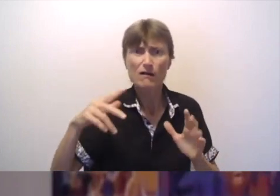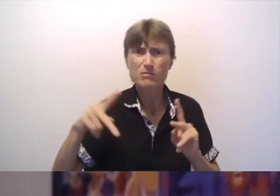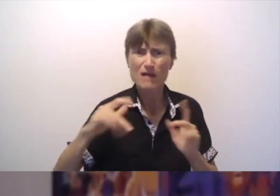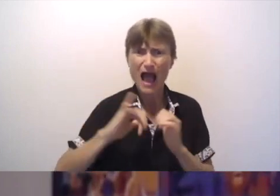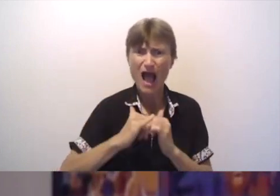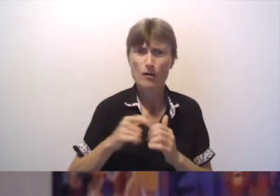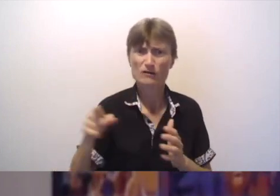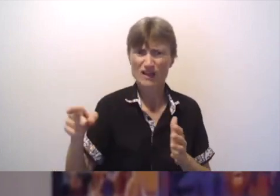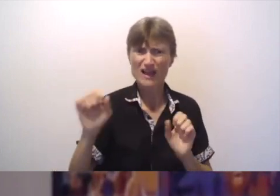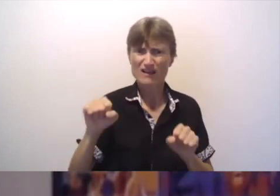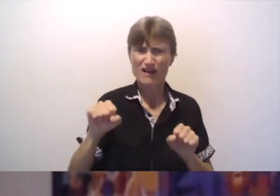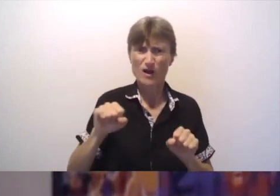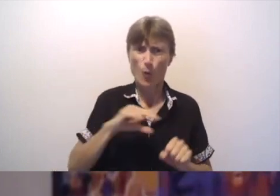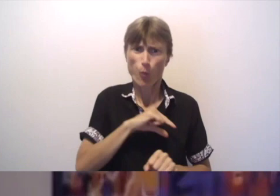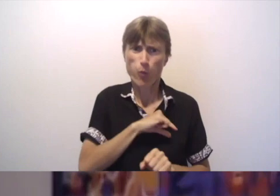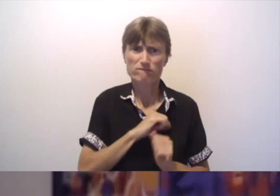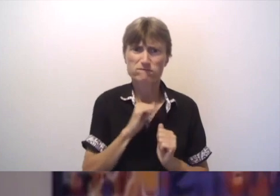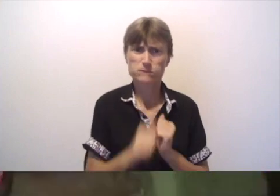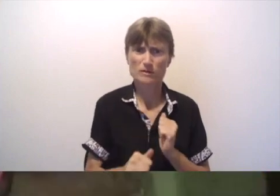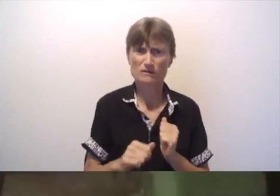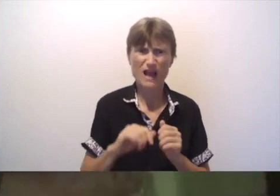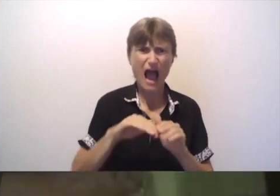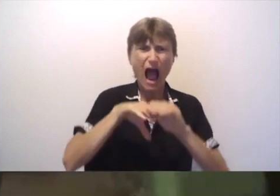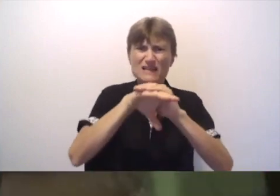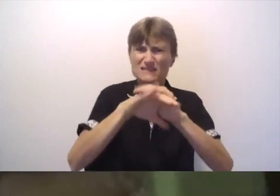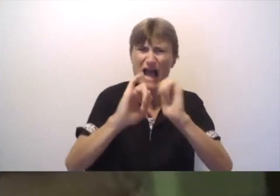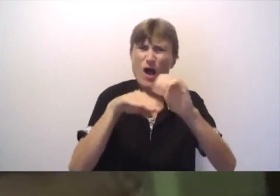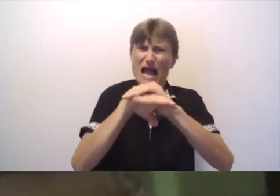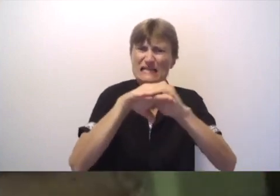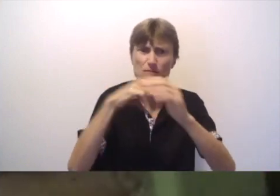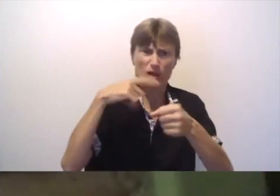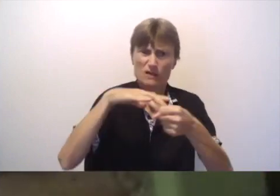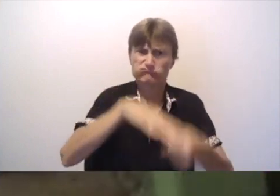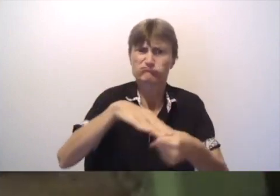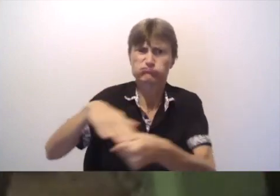response to that uh i could jump in if you like